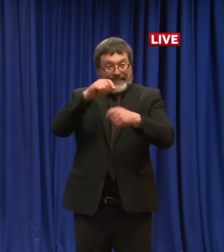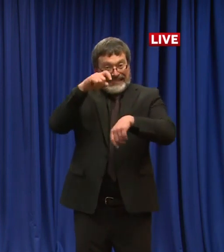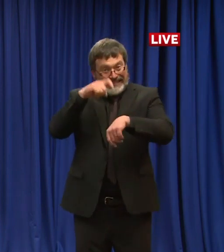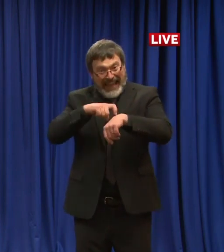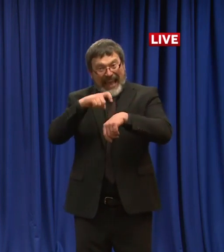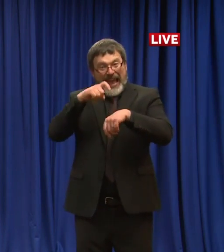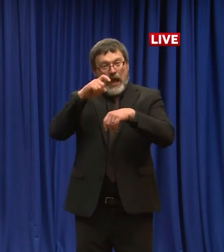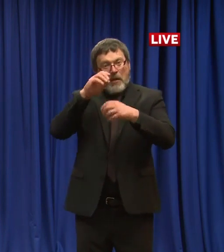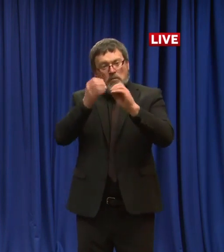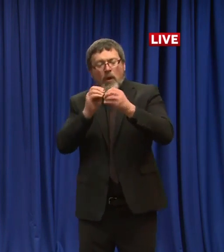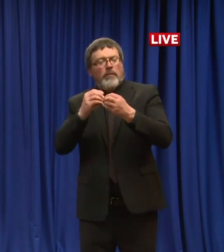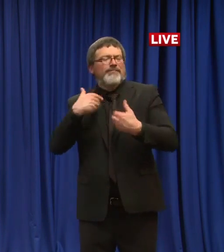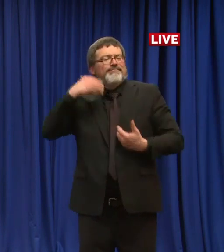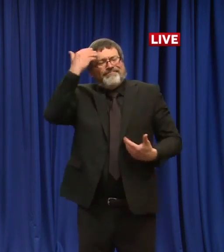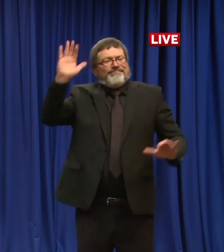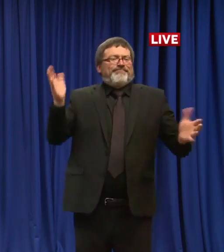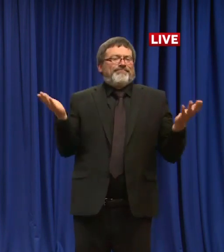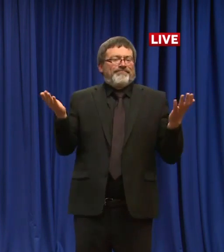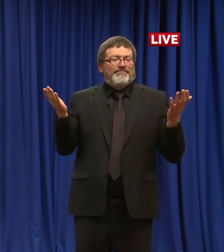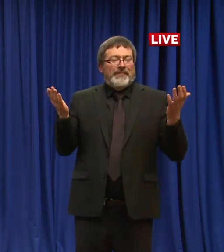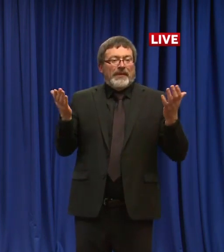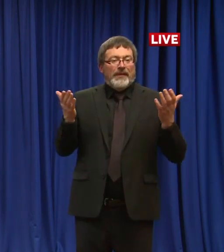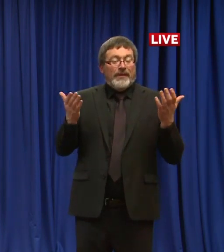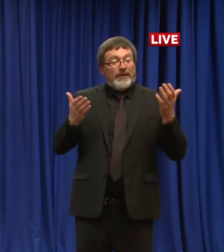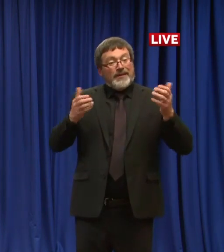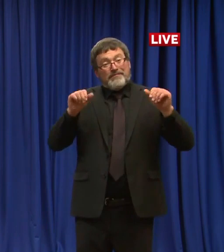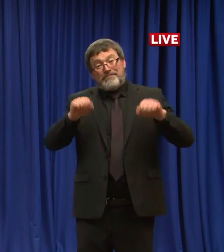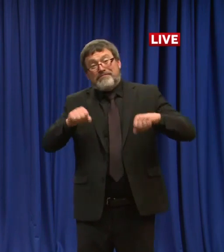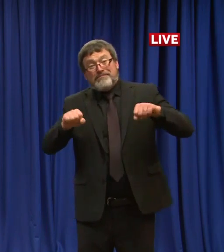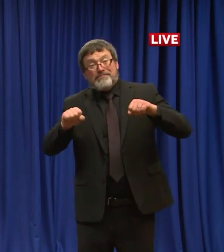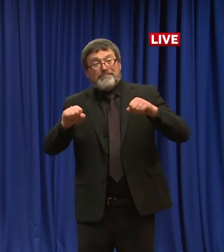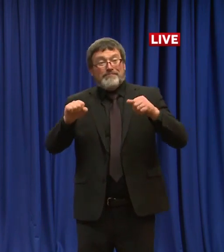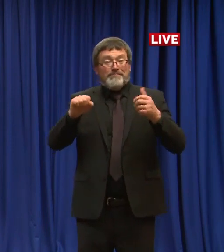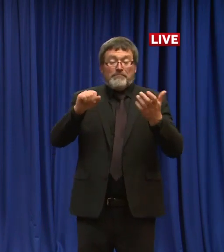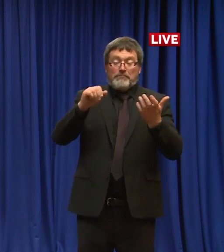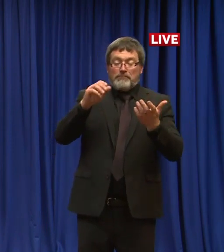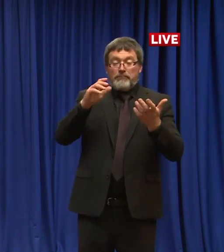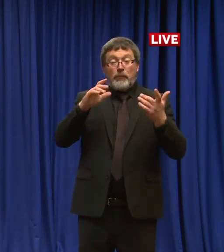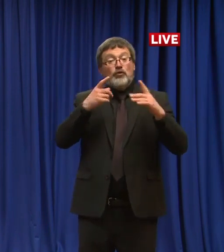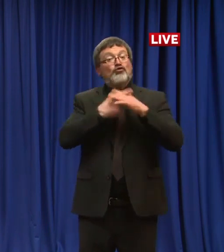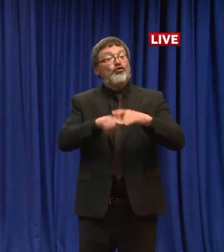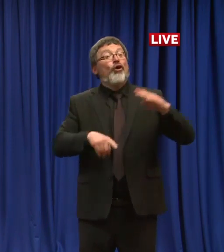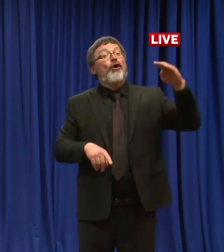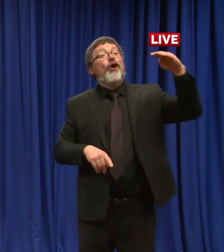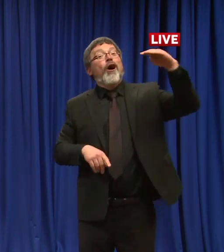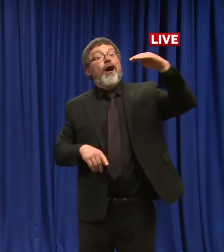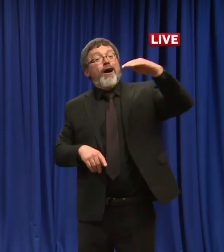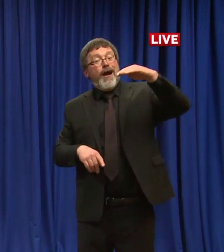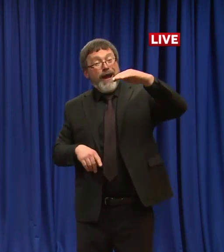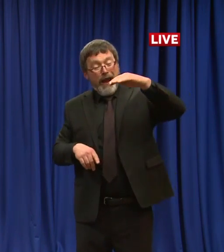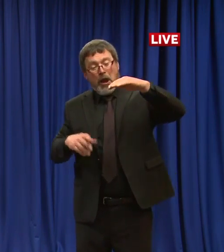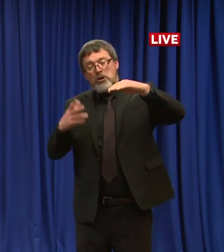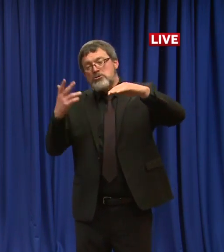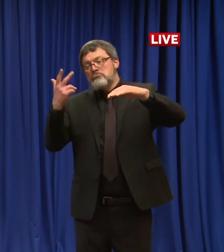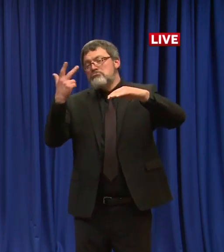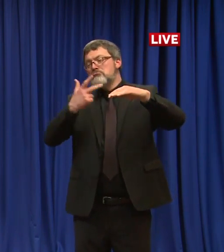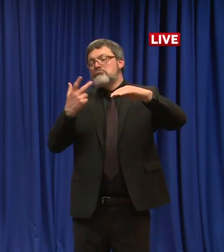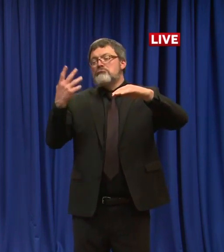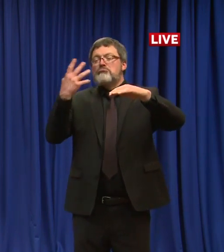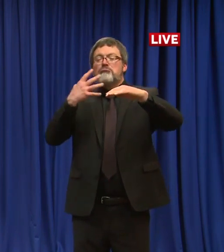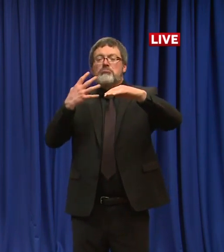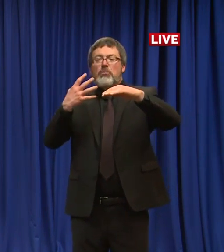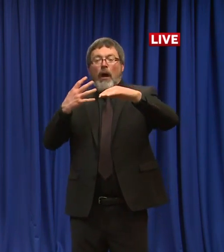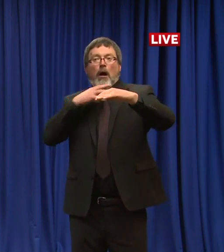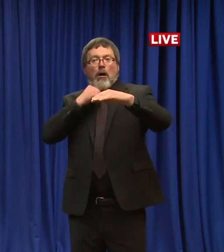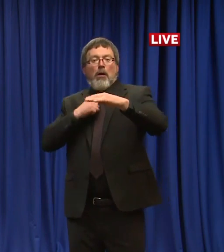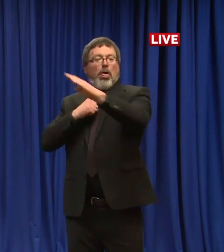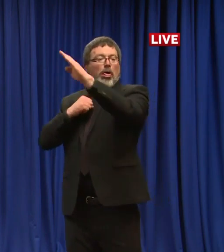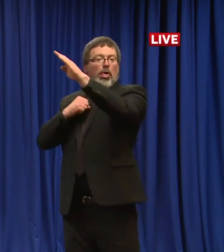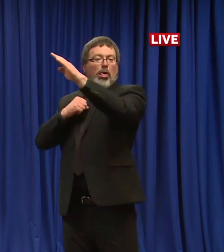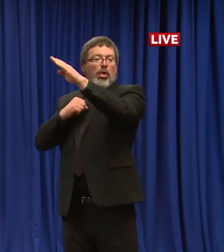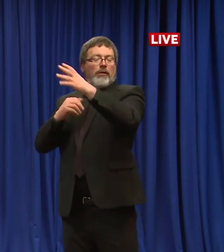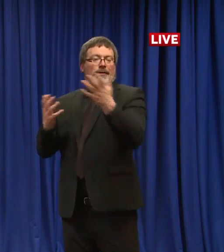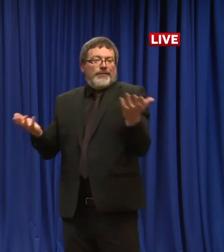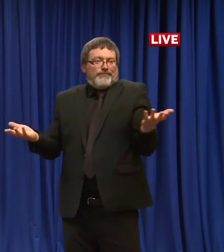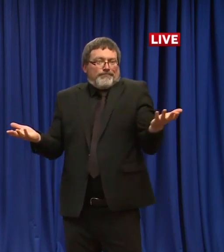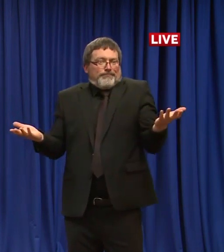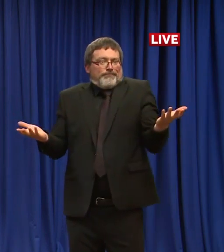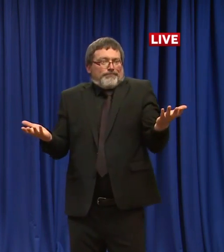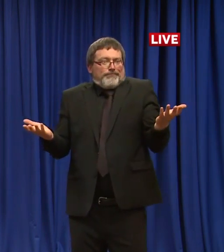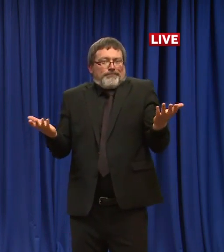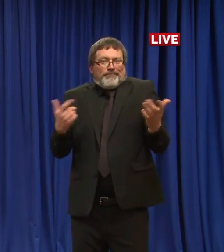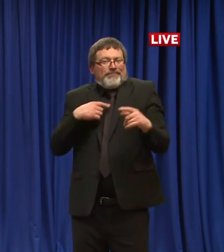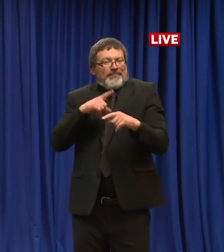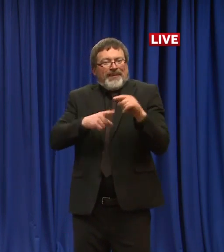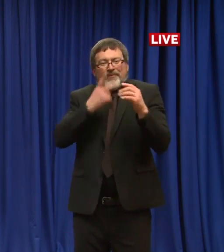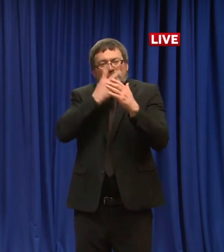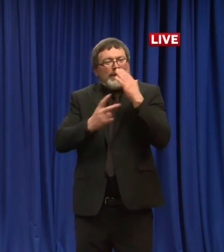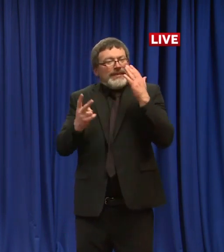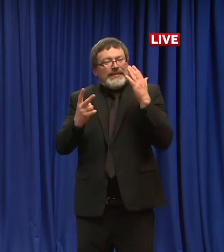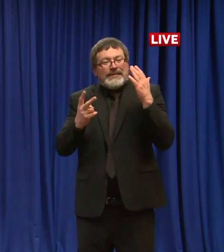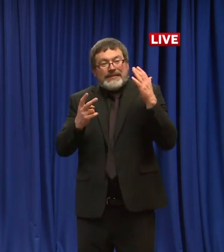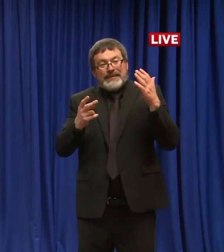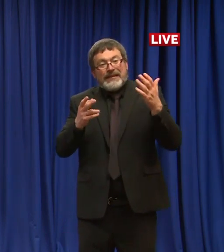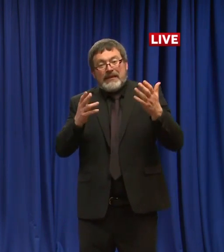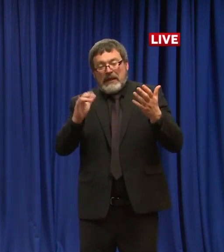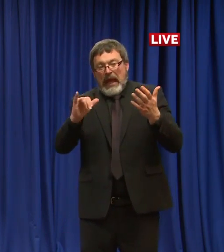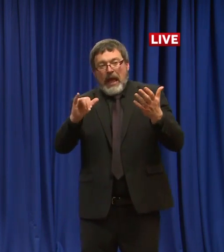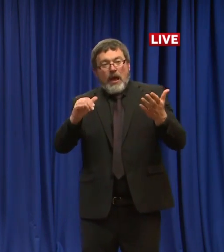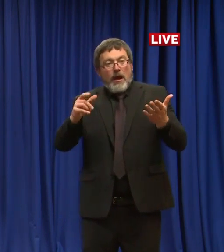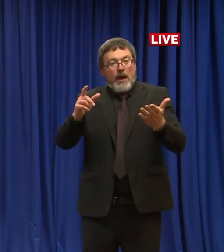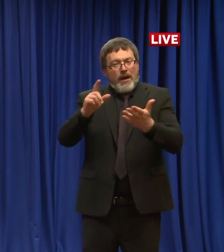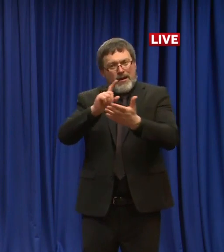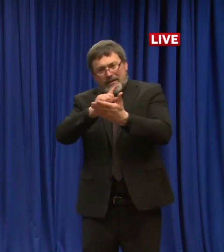WE MAY SEE IT GO DOWN LIKELY WE’RE GOING TO SEE DAYS OR EVEN PERIODS OF TIME WHERE IT MIGHT GO BACK UP EVEN AND SO REALLY IT’S IT HAS TO DO WITH THE TRACK THE TRAJECTORY OF THIS OVER NOT